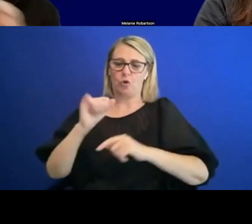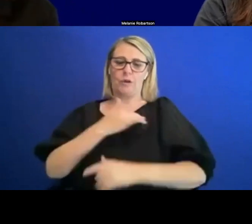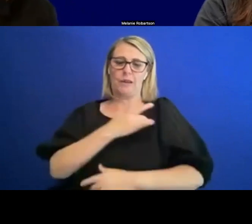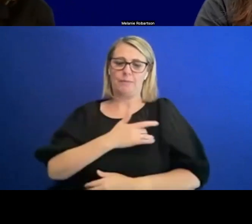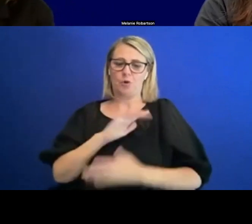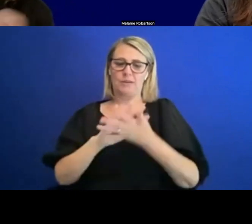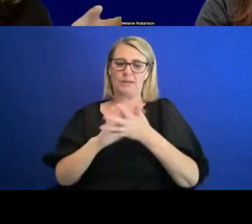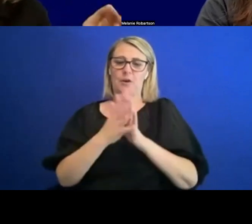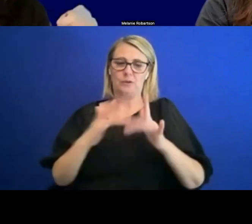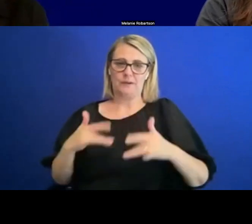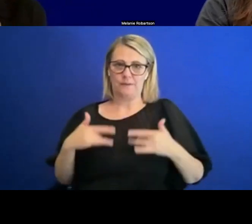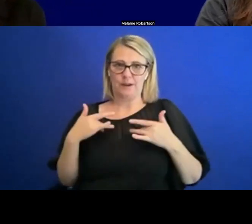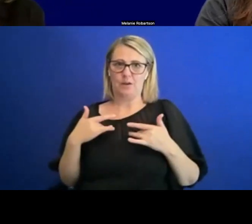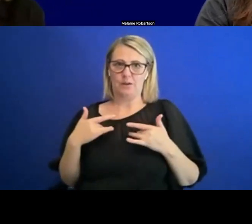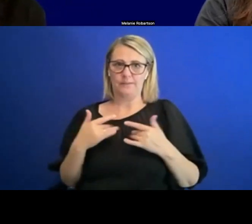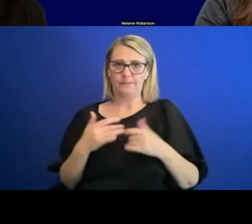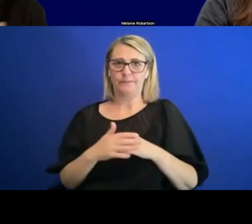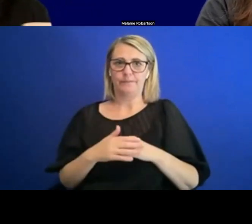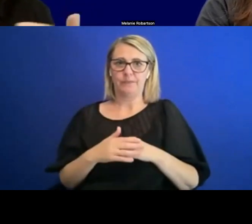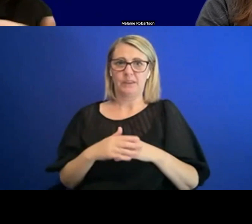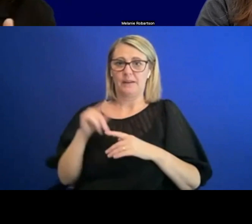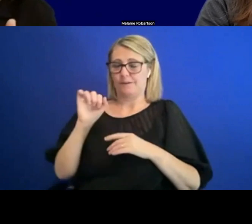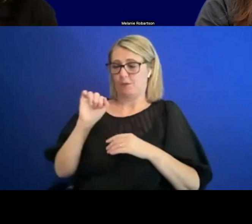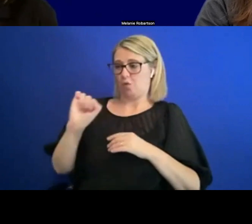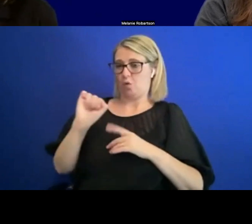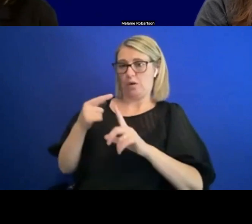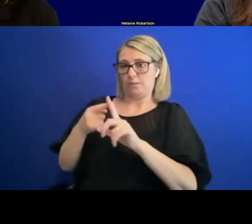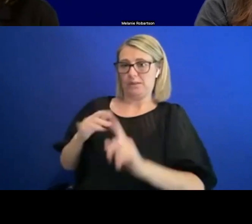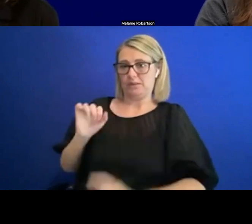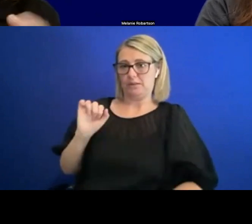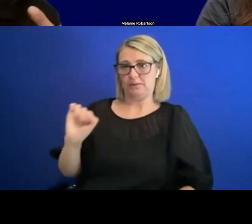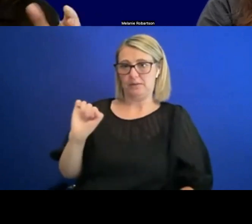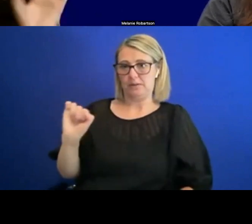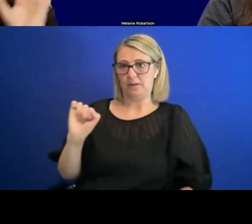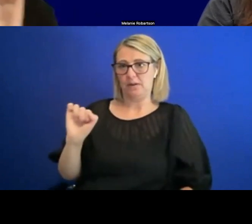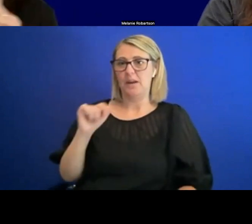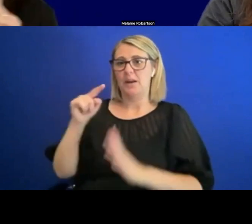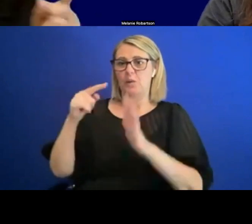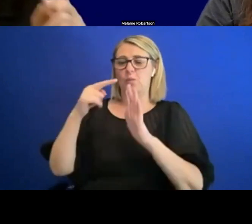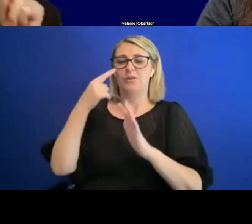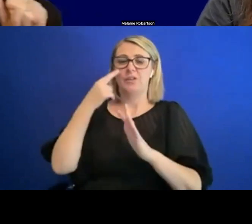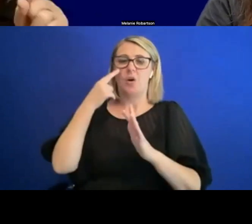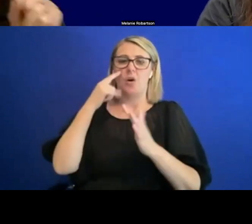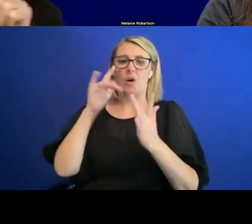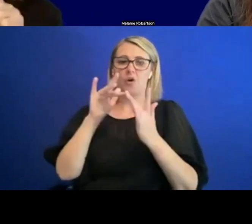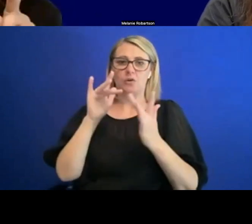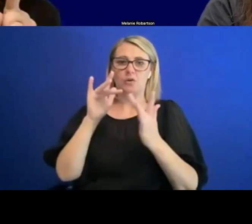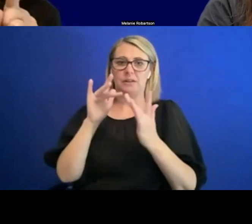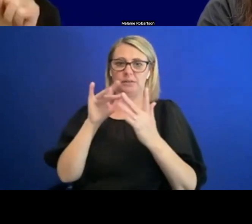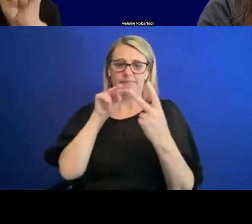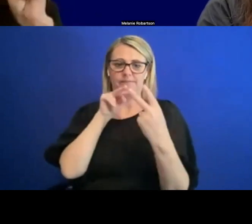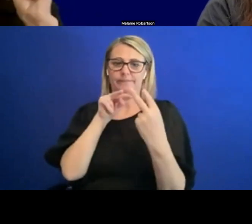So for her, very particularly it was the eye contact because then it was just a one-on-one,